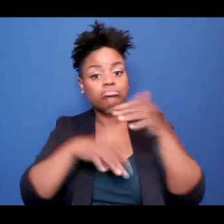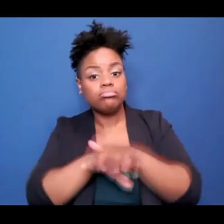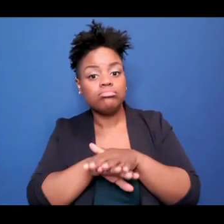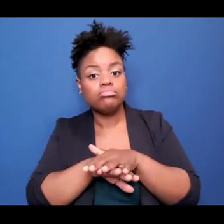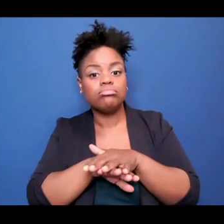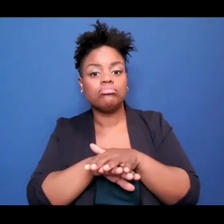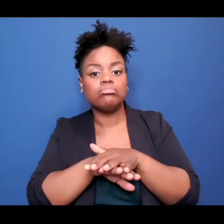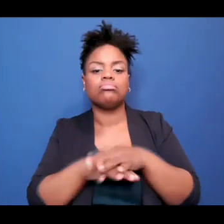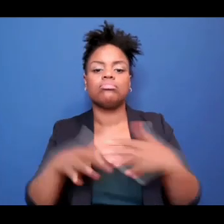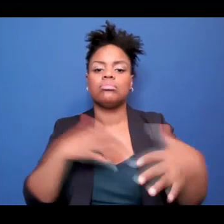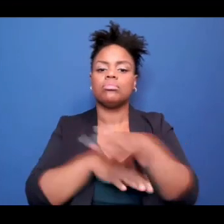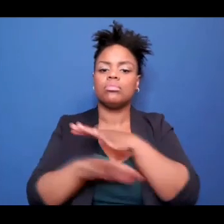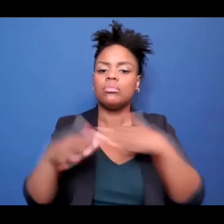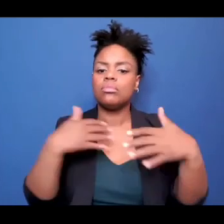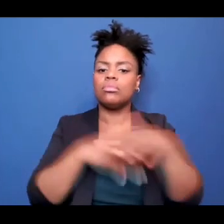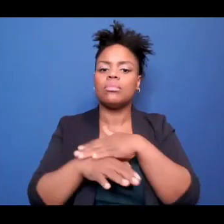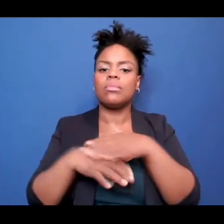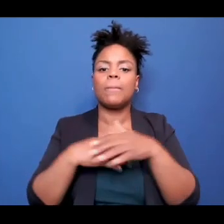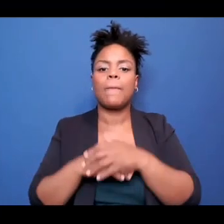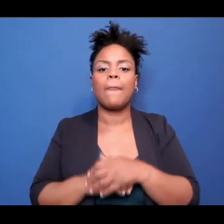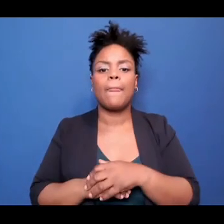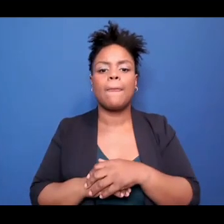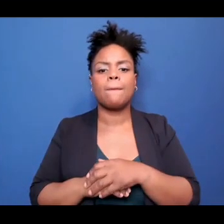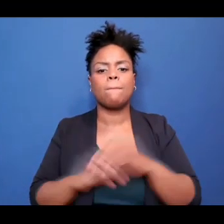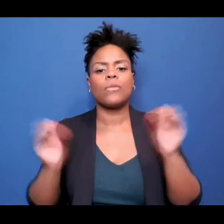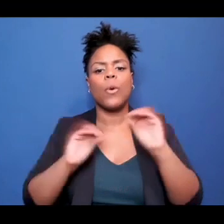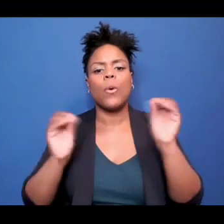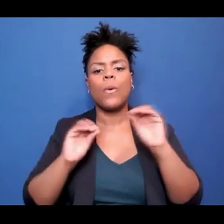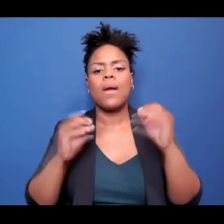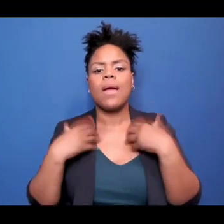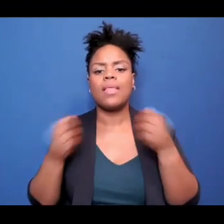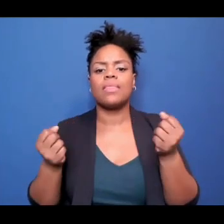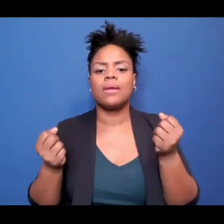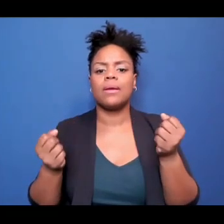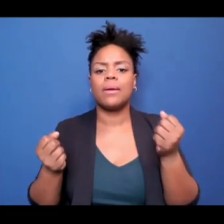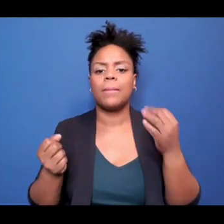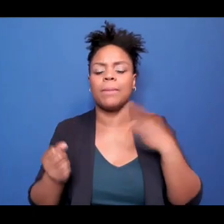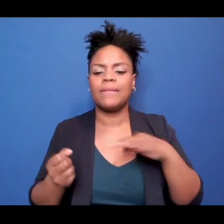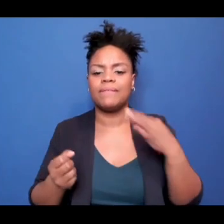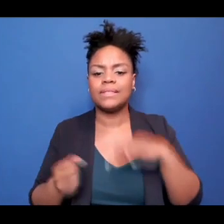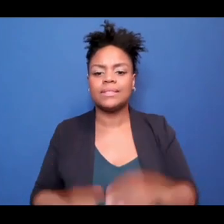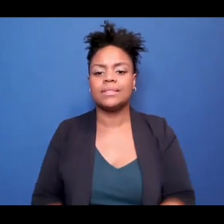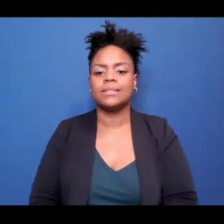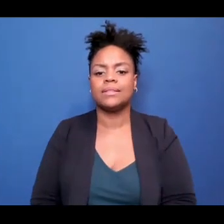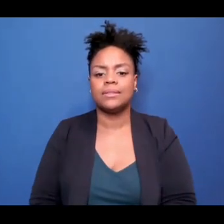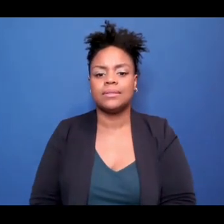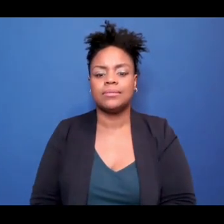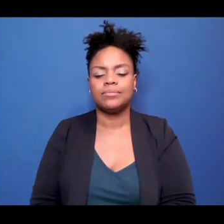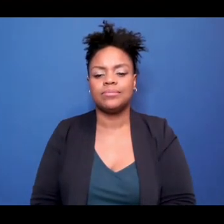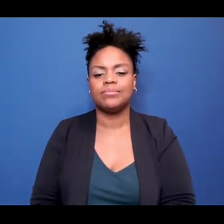MANY MORE BLACK RESIDENTS, THOSE SAME PERCEPTIONS AT BEST CONFERRED NO HEALTH BEEN ITS IF OR AT WORST THEY WERE ASSOCIATED